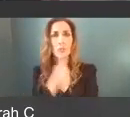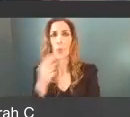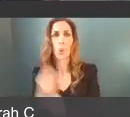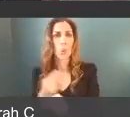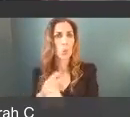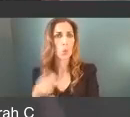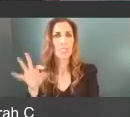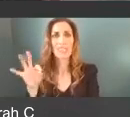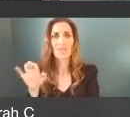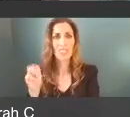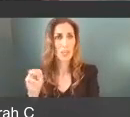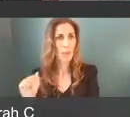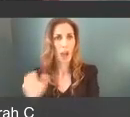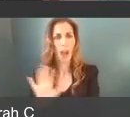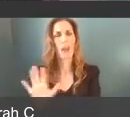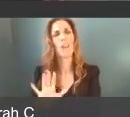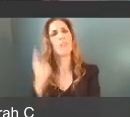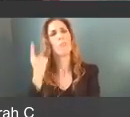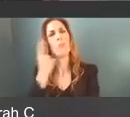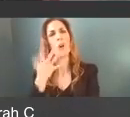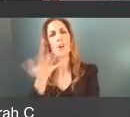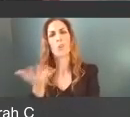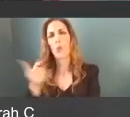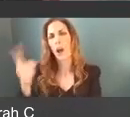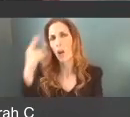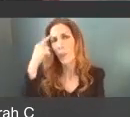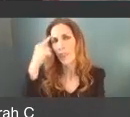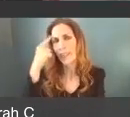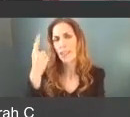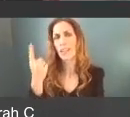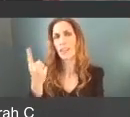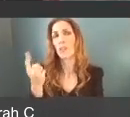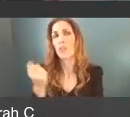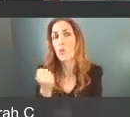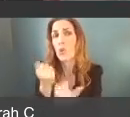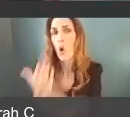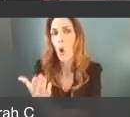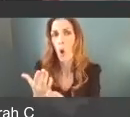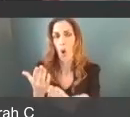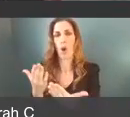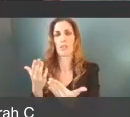wondering what you think, you know, caused this finally, you know, the change in approach